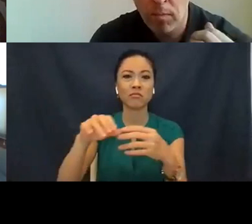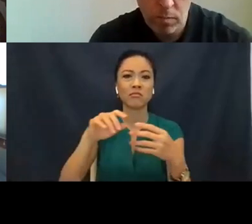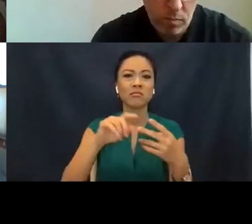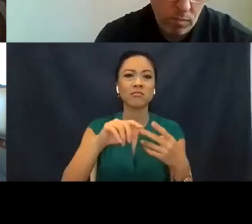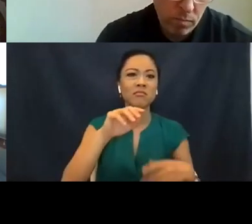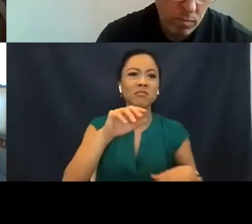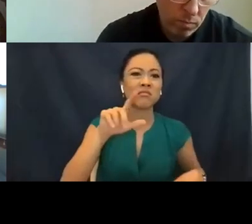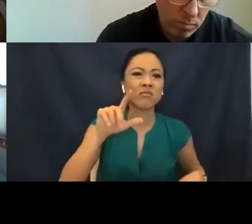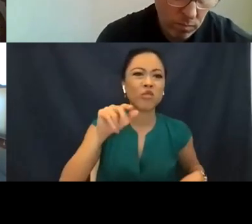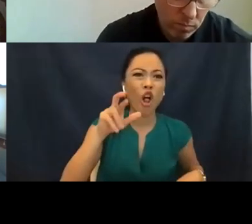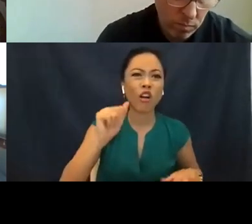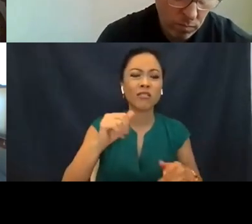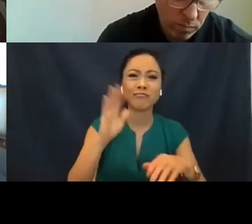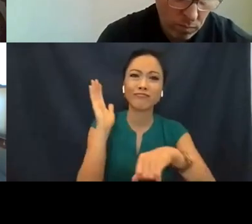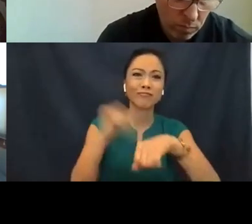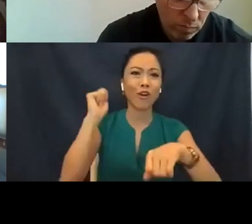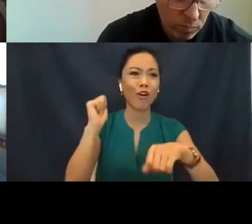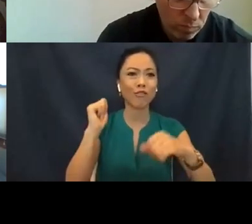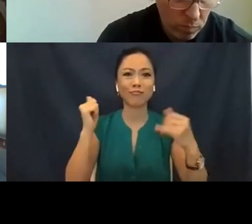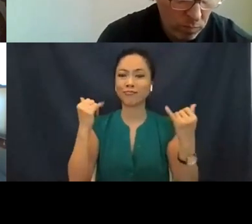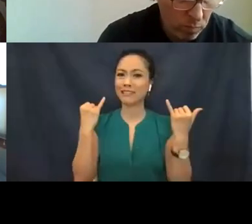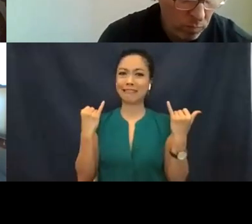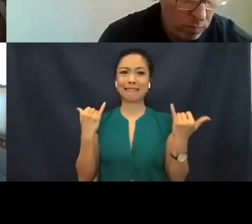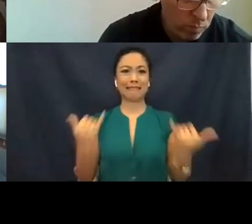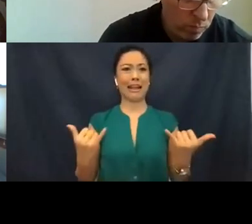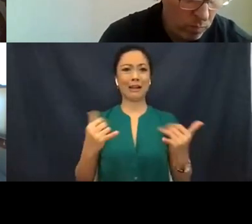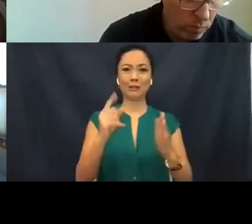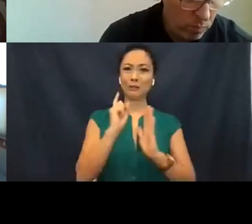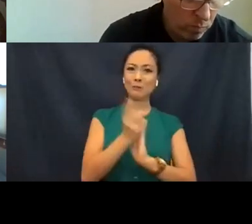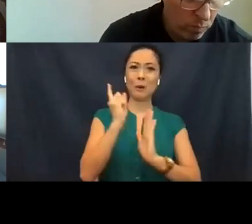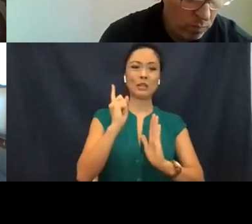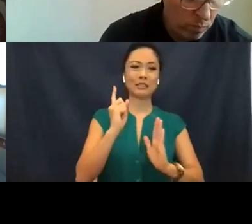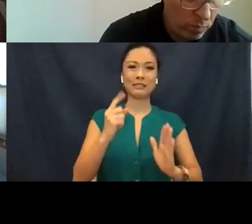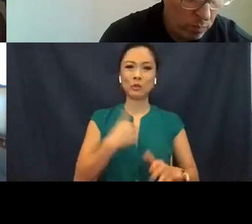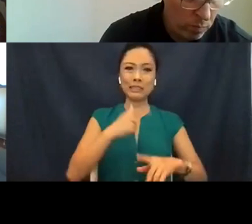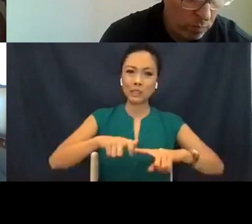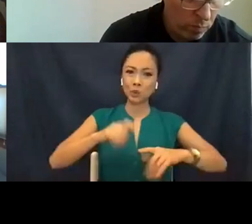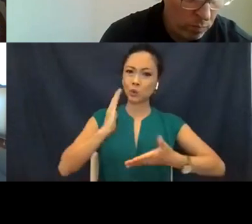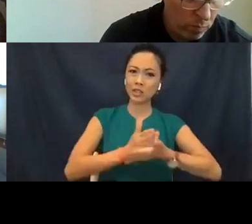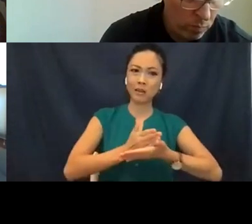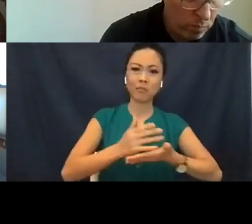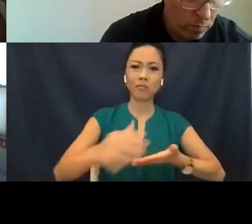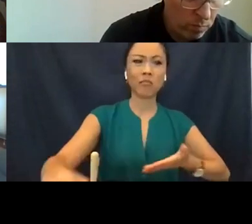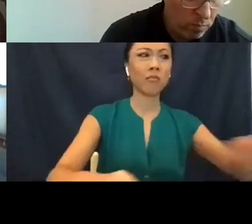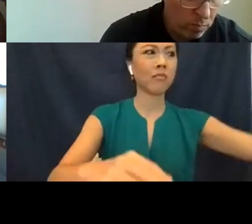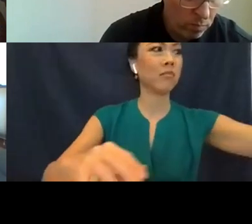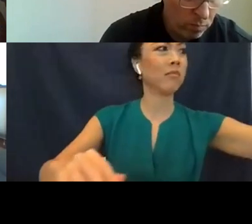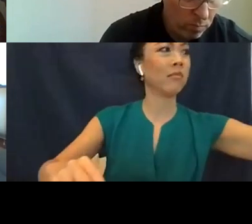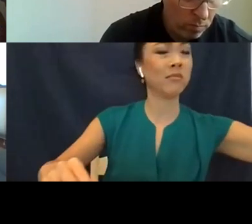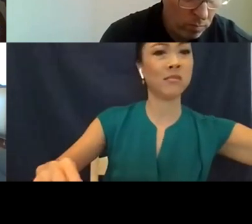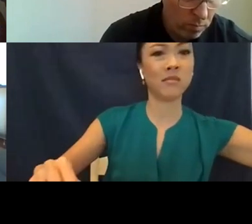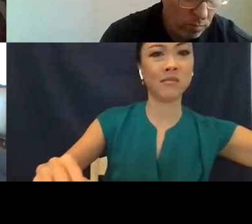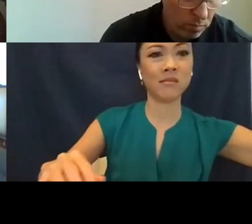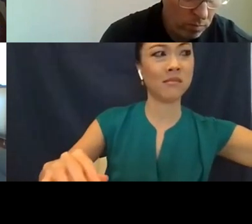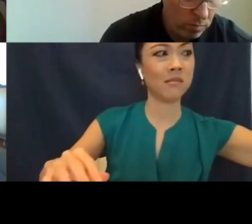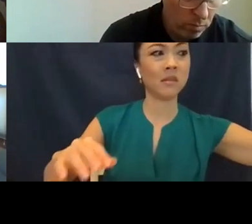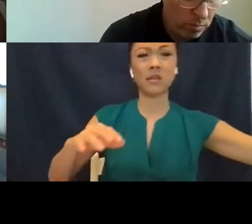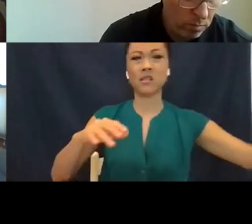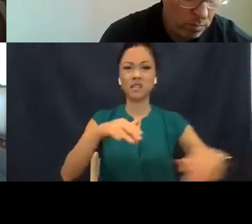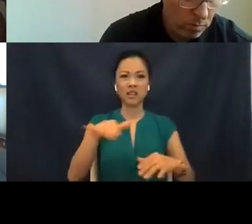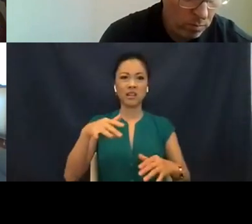is a moment, we need to stop. We don't need the marketing material, can you tell me what your anti-racism cause is? This is a moment where